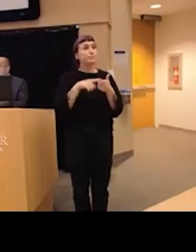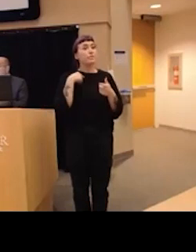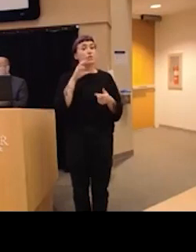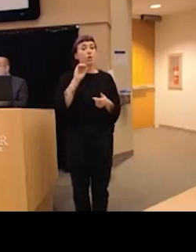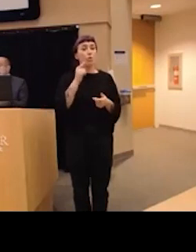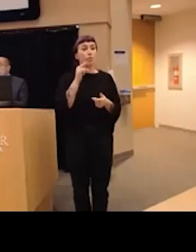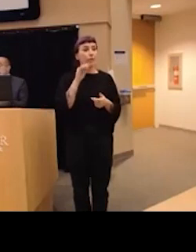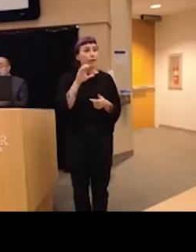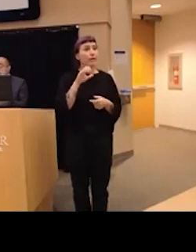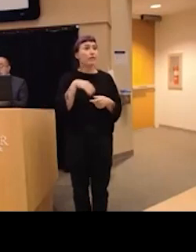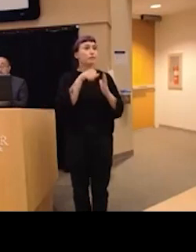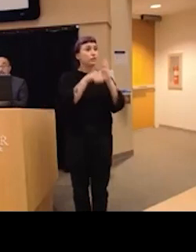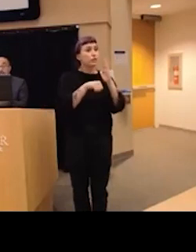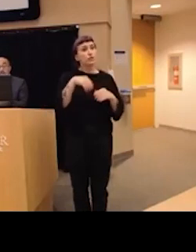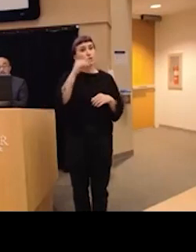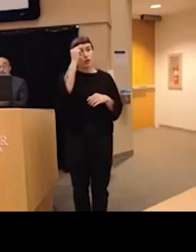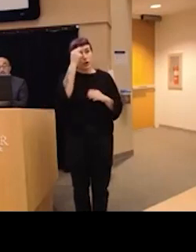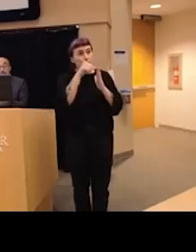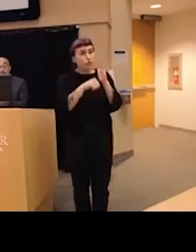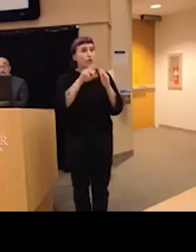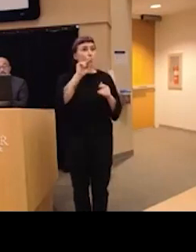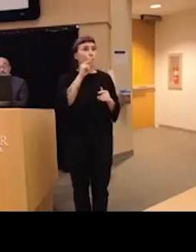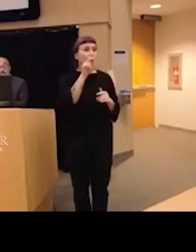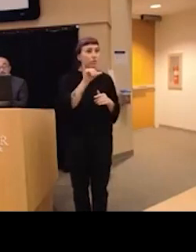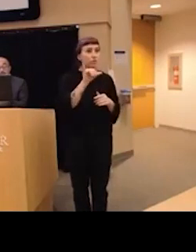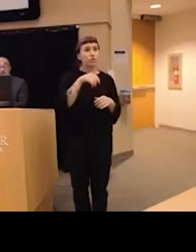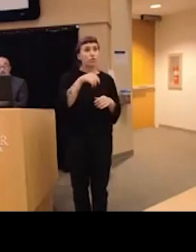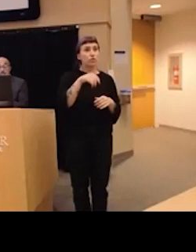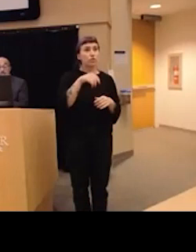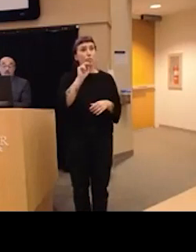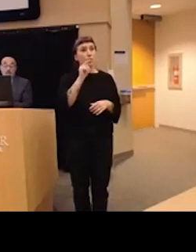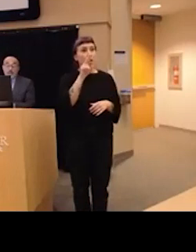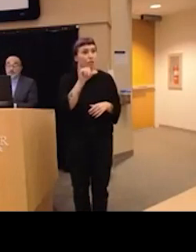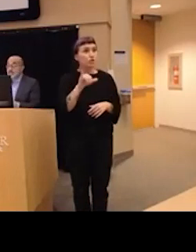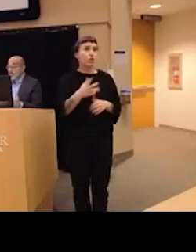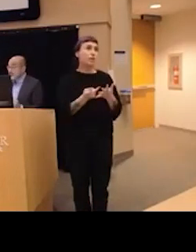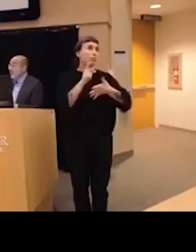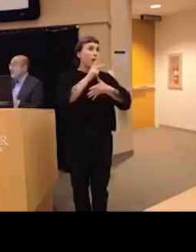surgery you have neurosurgery you have neurology you have Rheumatology Primary Care uh physiatry